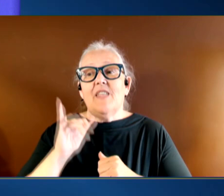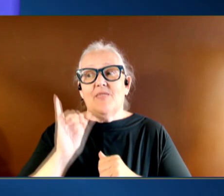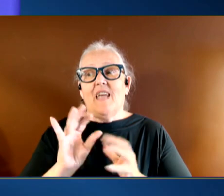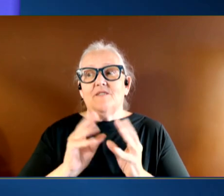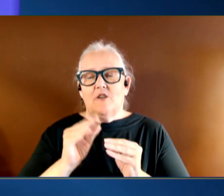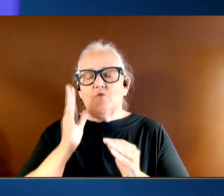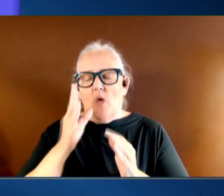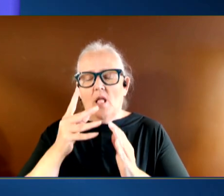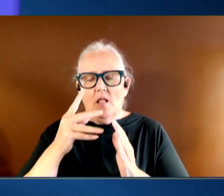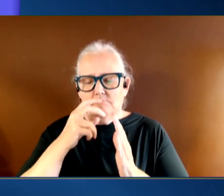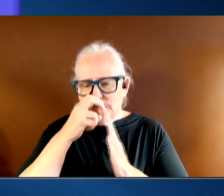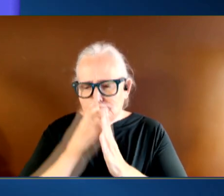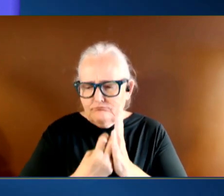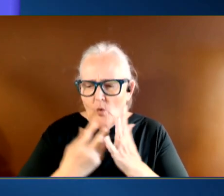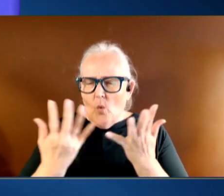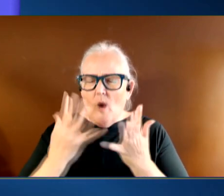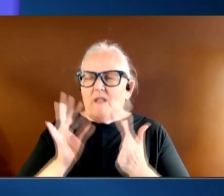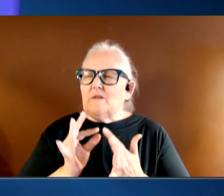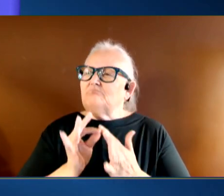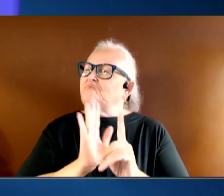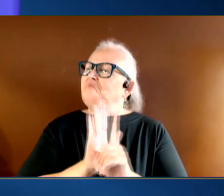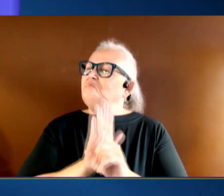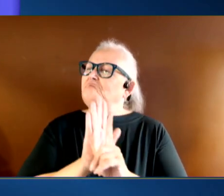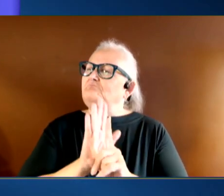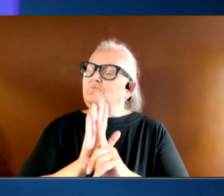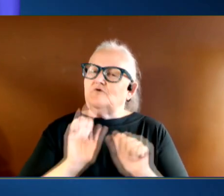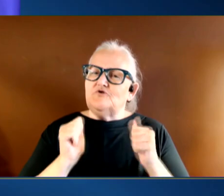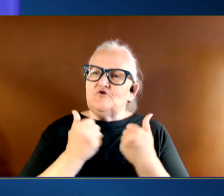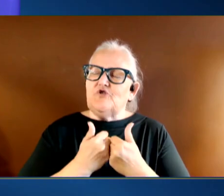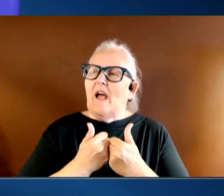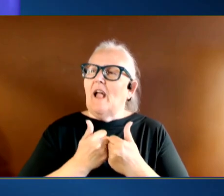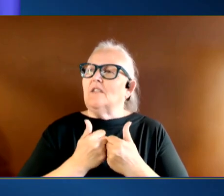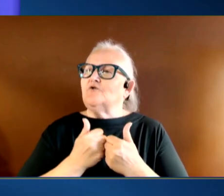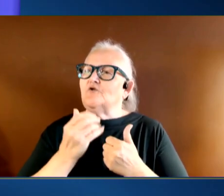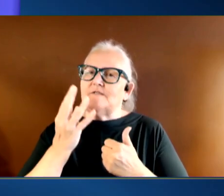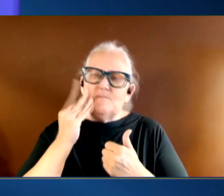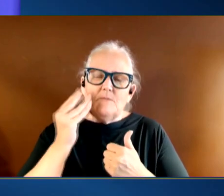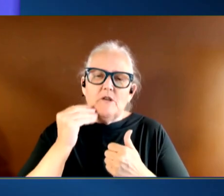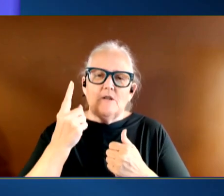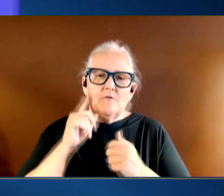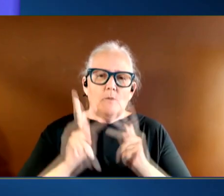and opportunities for individuals with sickle cell disease and with the sickle cell trait,